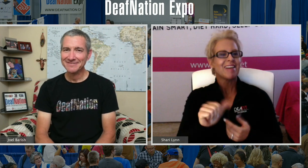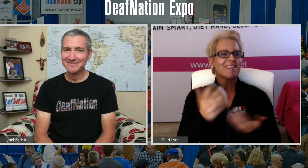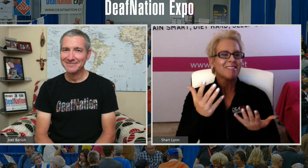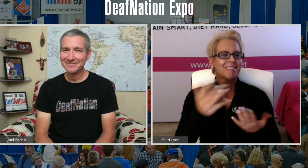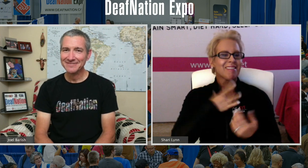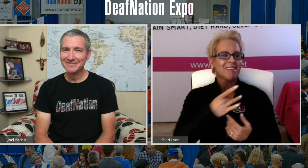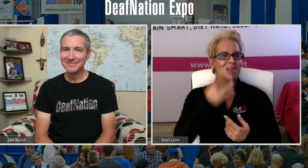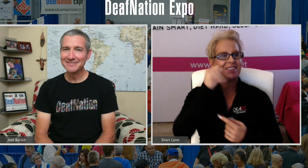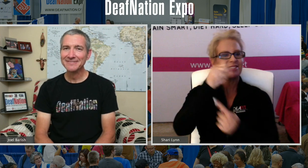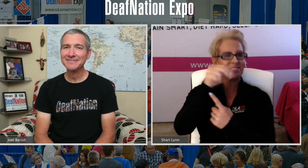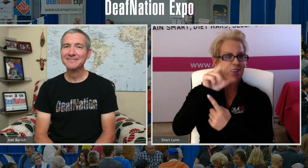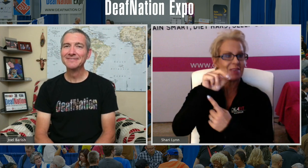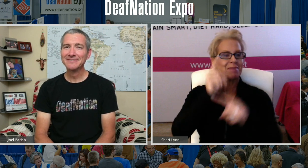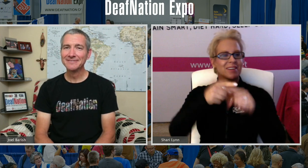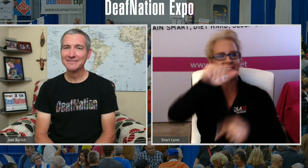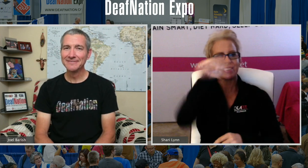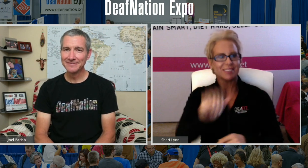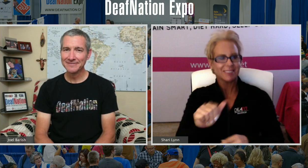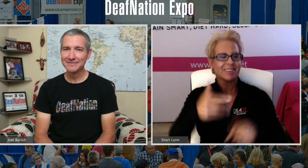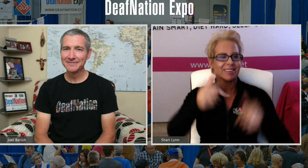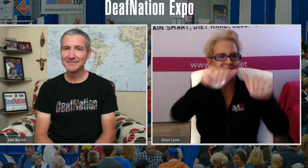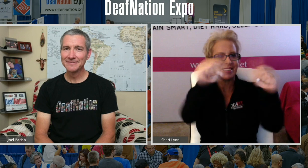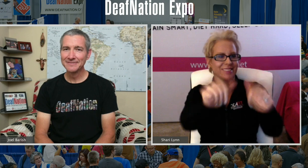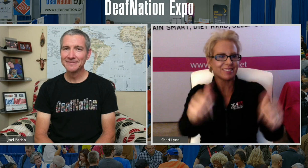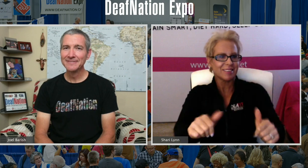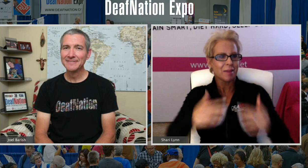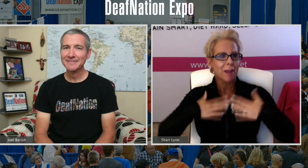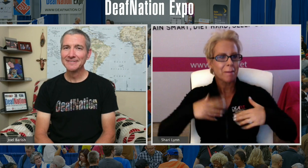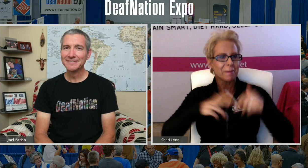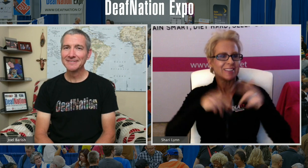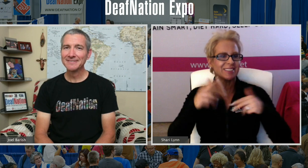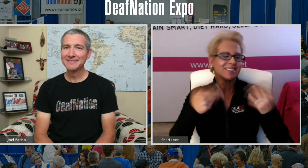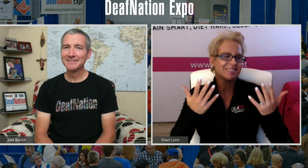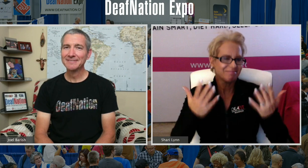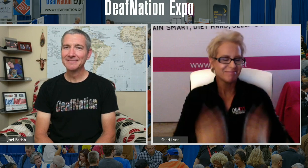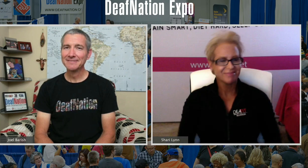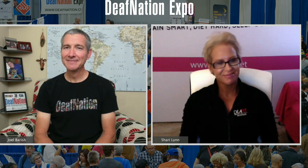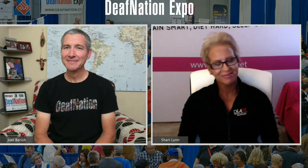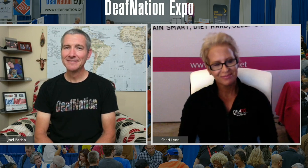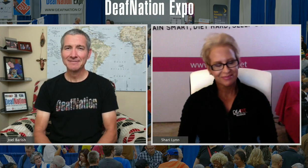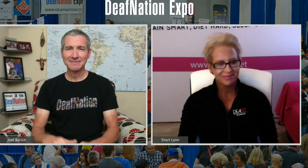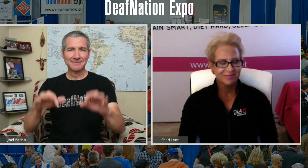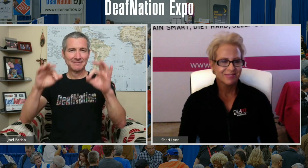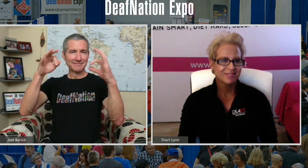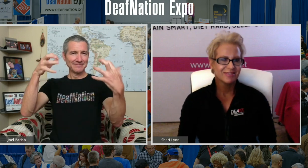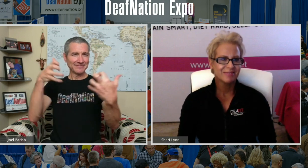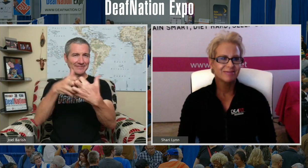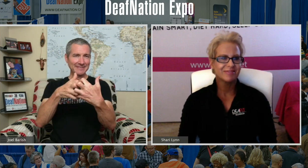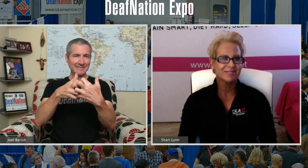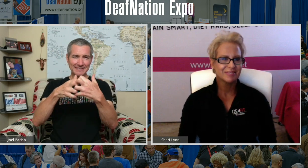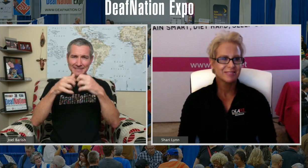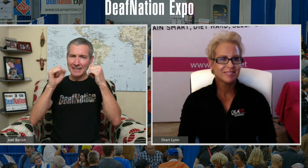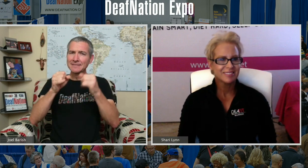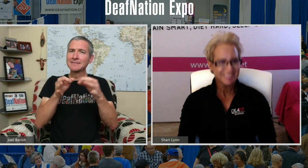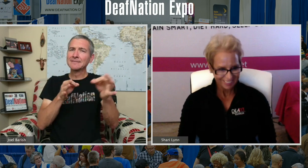I like this because it’s Sharon plus bodybuilding symbol. What a great fit!